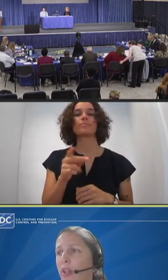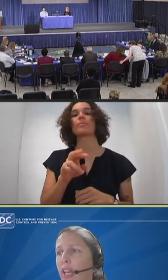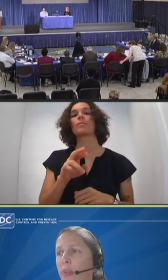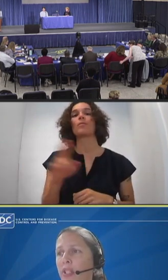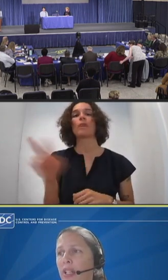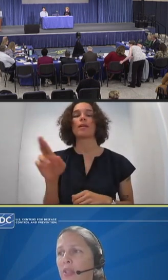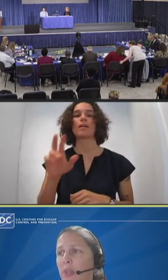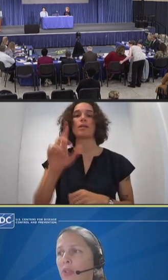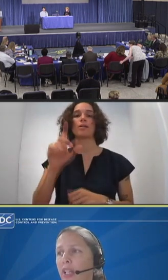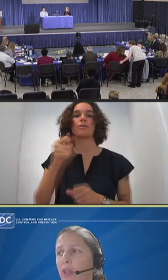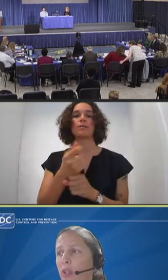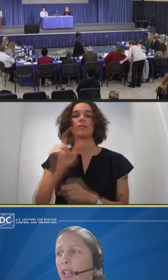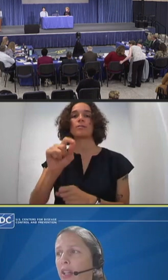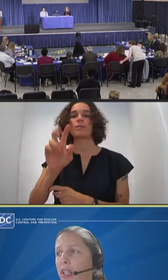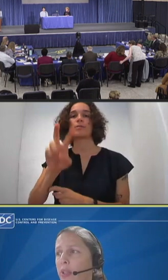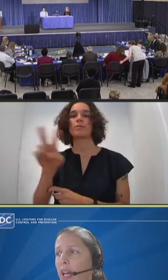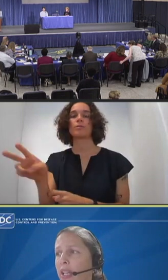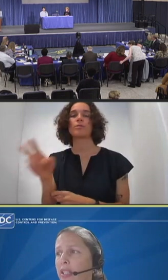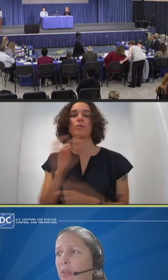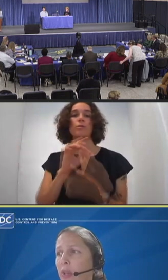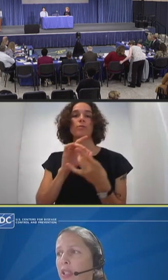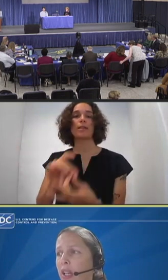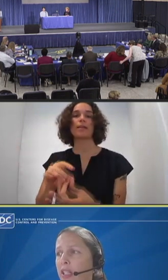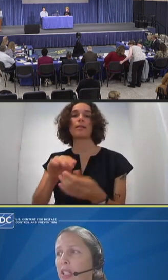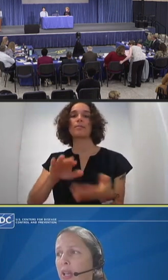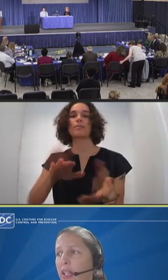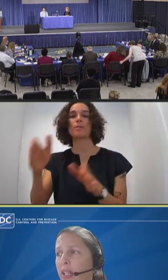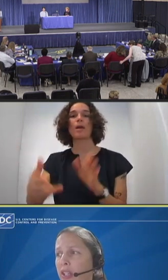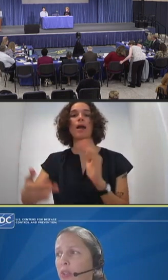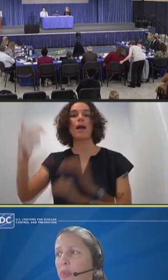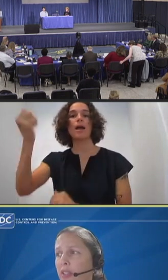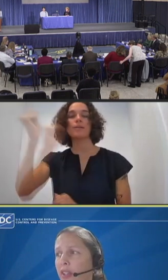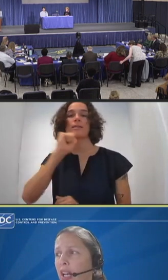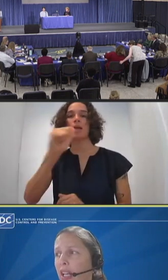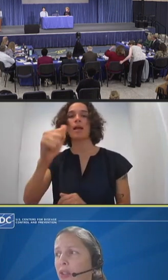the hepatitis B-related mortality was highest among non-Hispanic, Asian, Pacific Islanders,